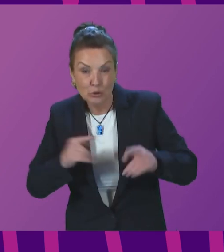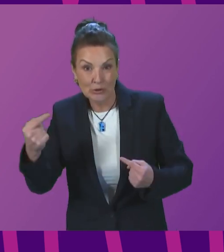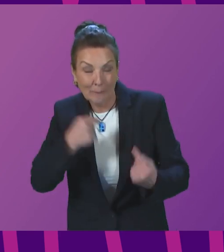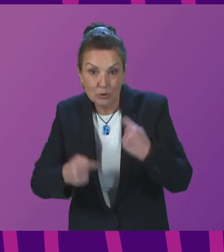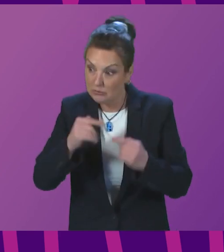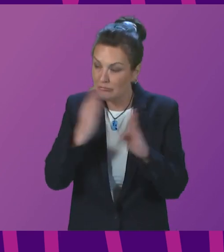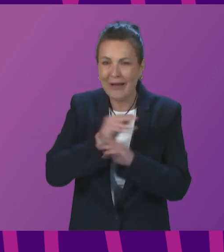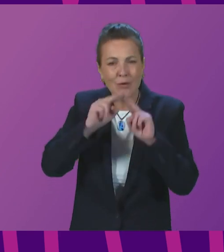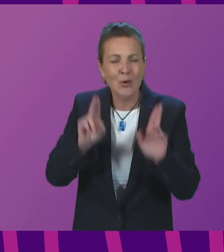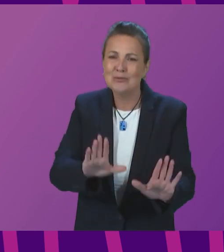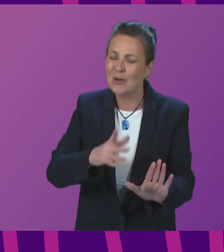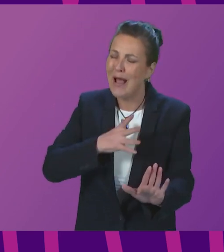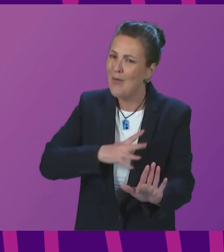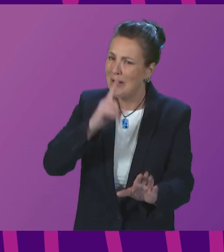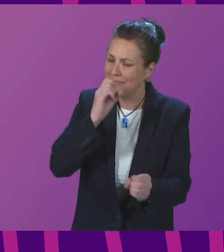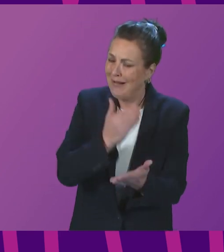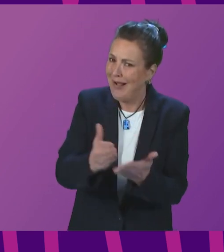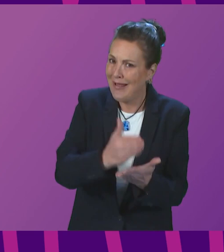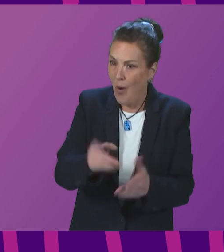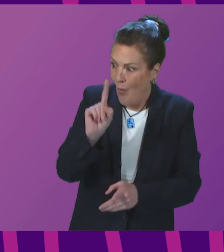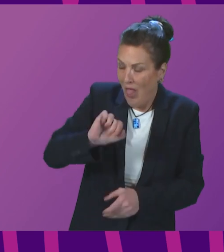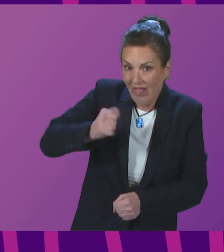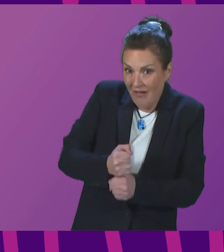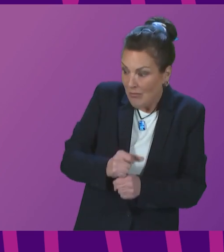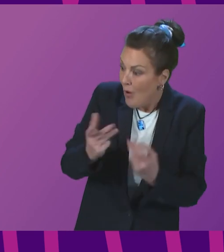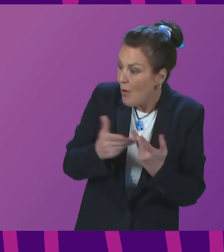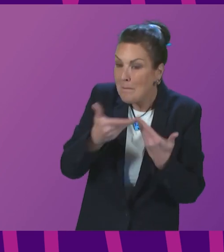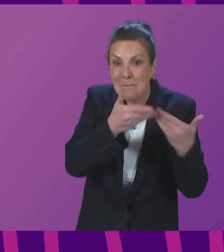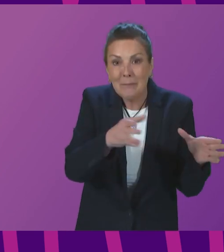What work will be undertaken by the Government and its public agencies to adequately vet